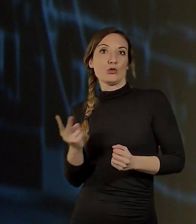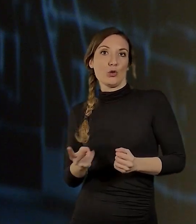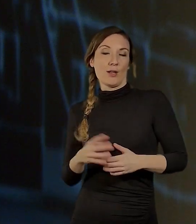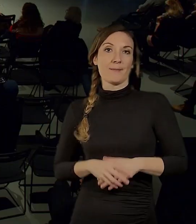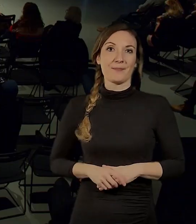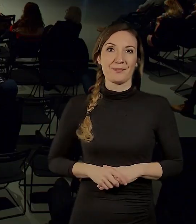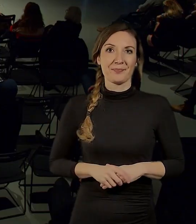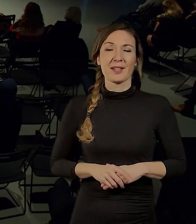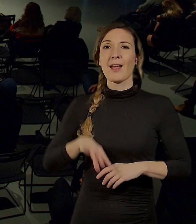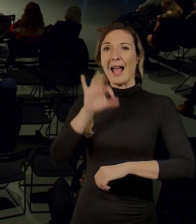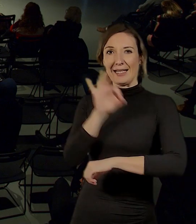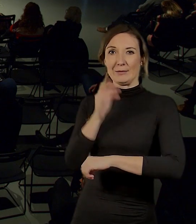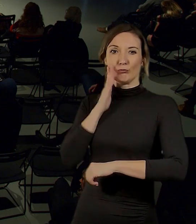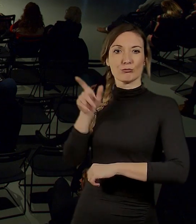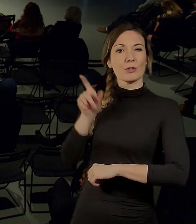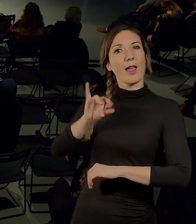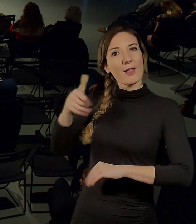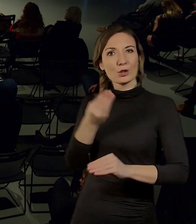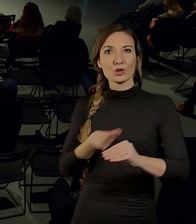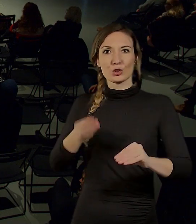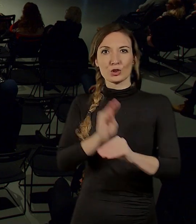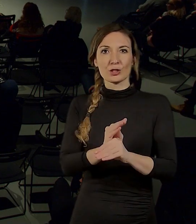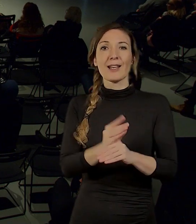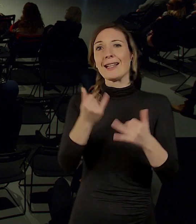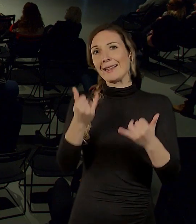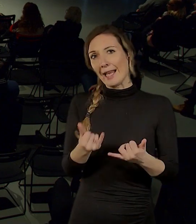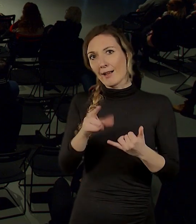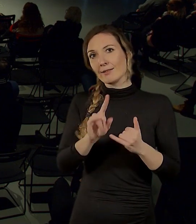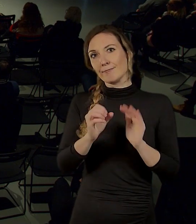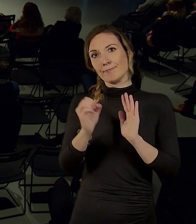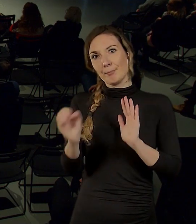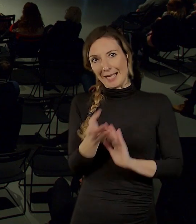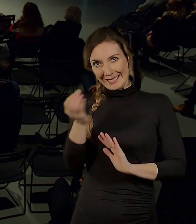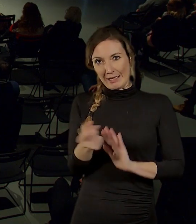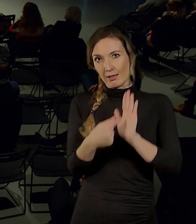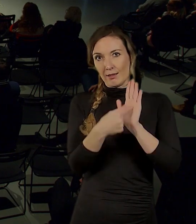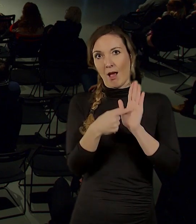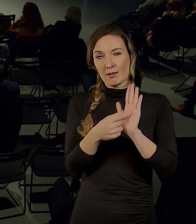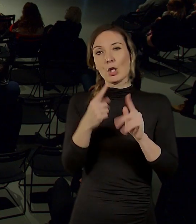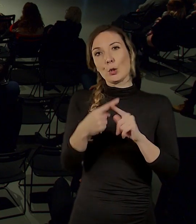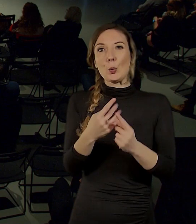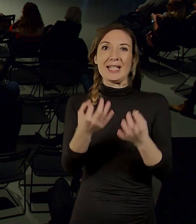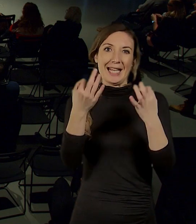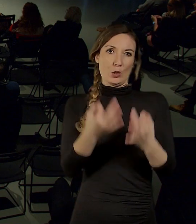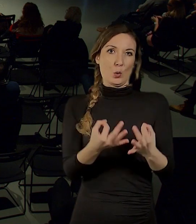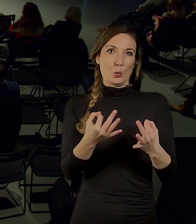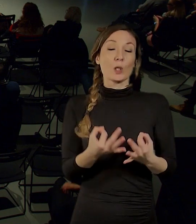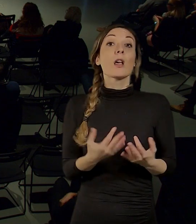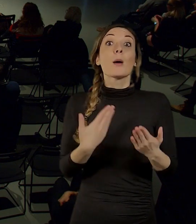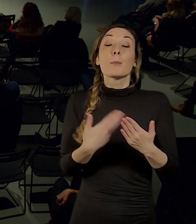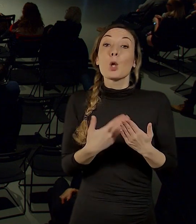More than you might find on websites, etc. I would like to say about two things.